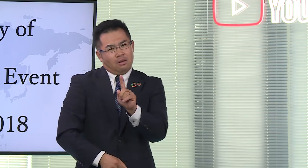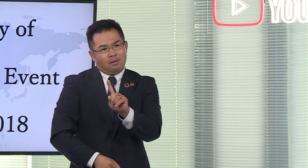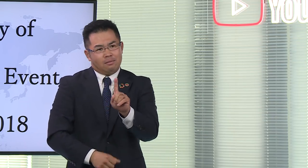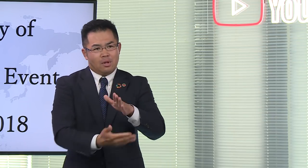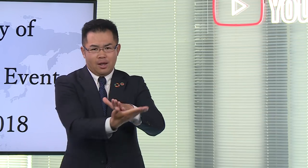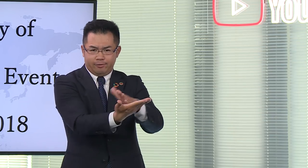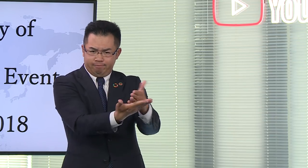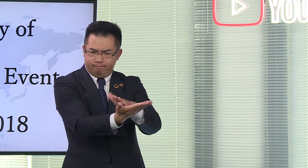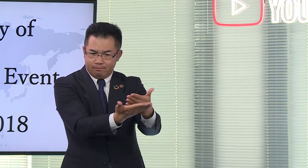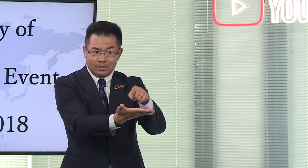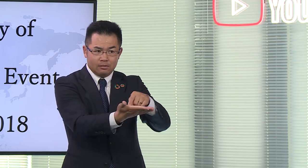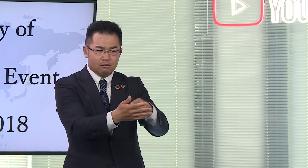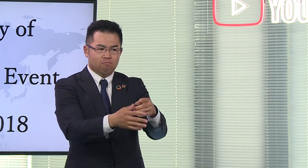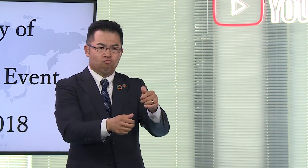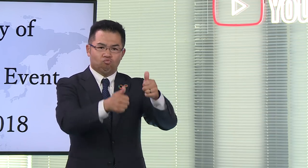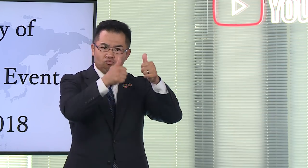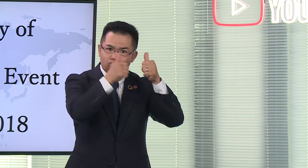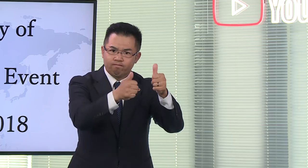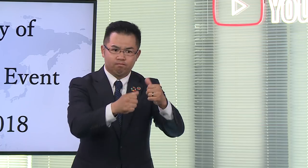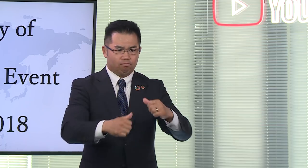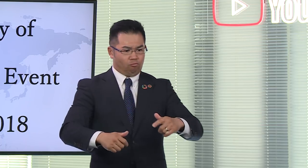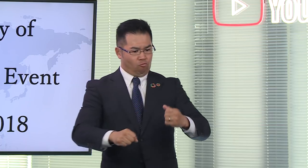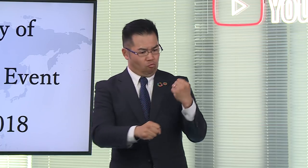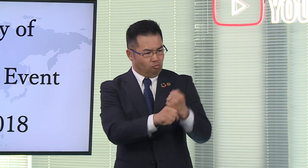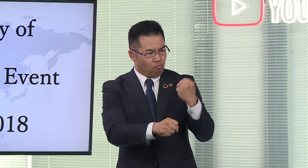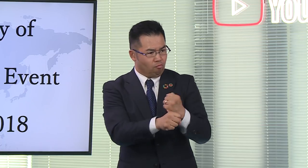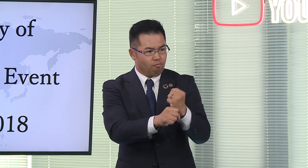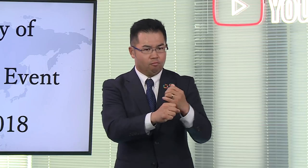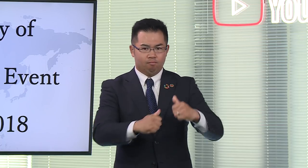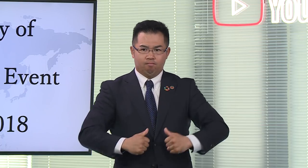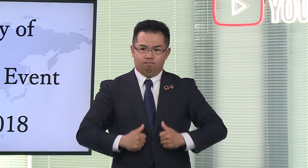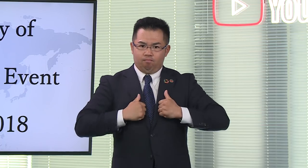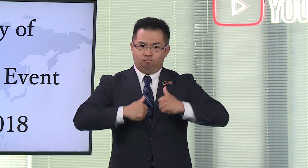The interpreters will help bridge the hearing and the Deaf world, but